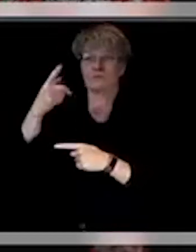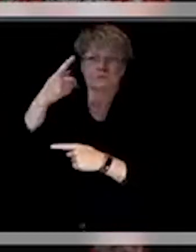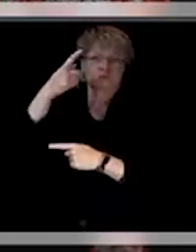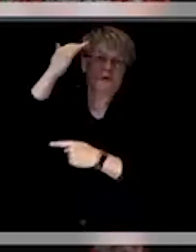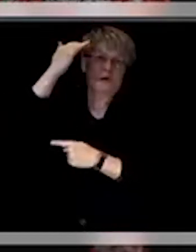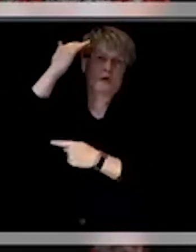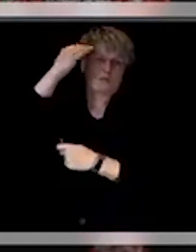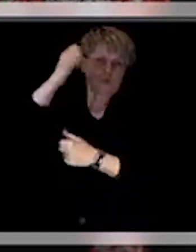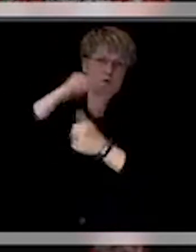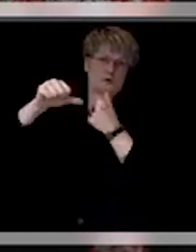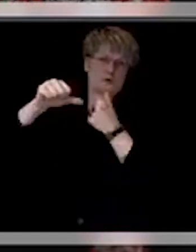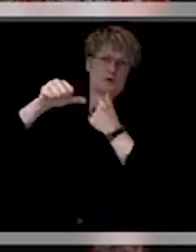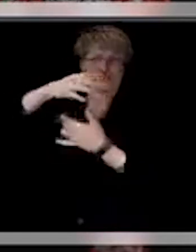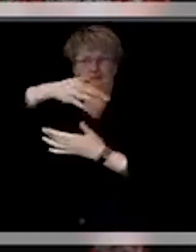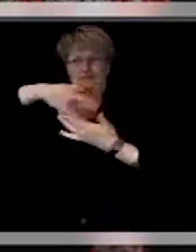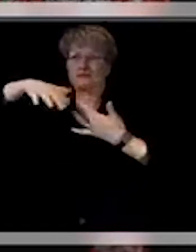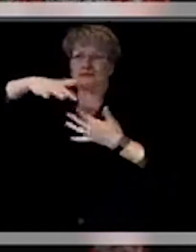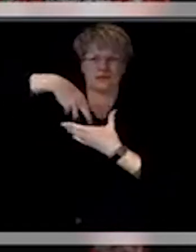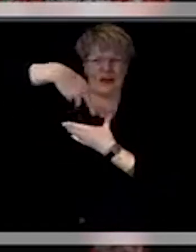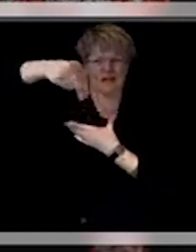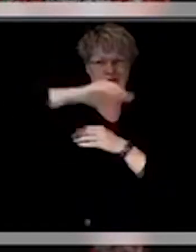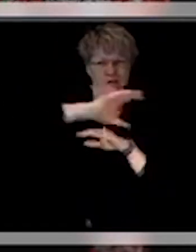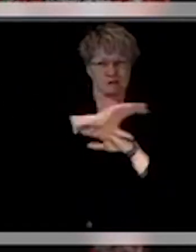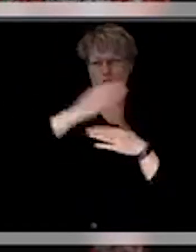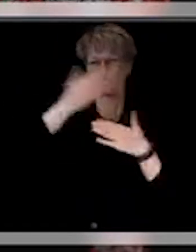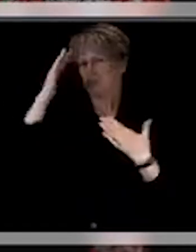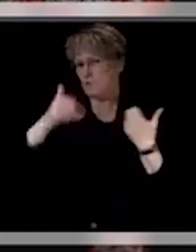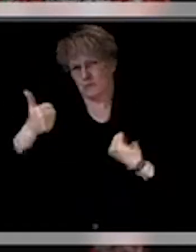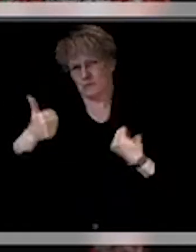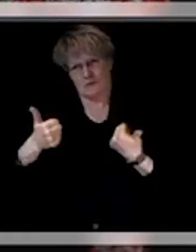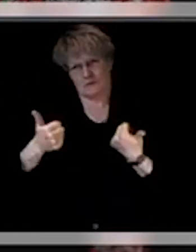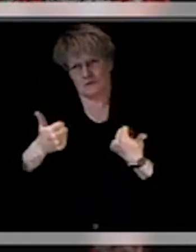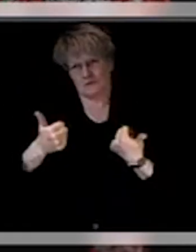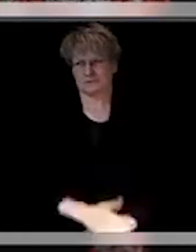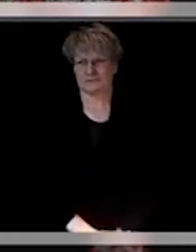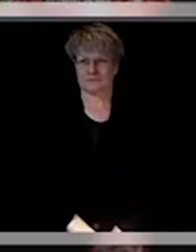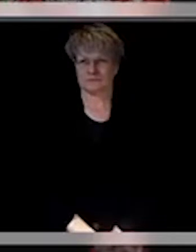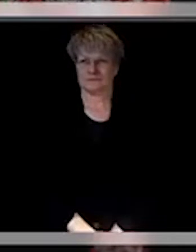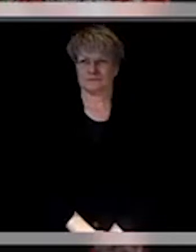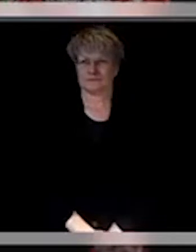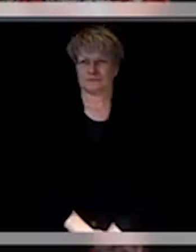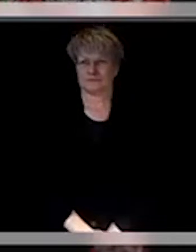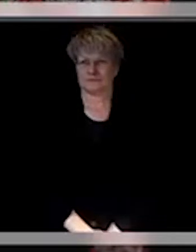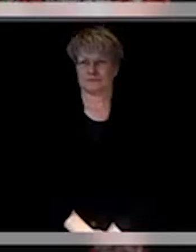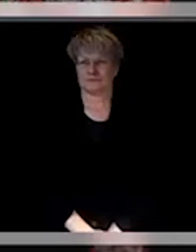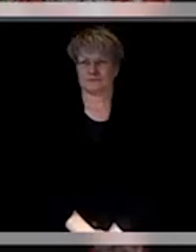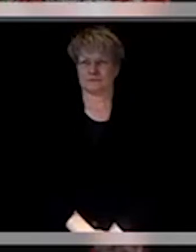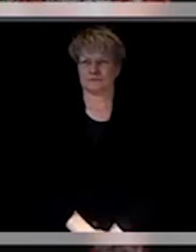and get together outside of church services. We've also had a cluster of individuals, of